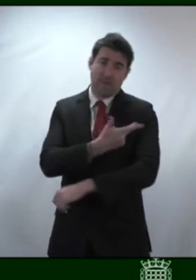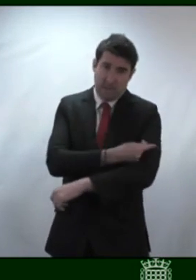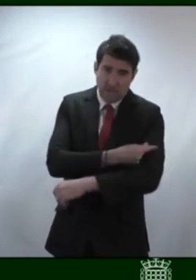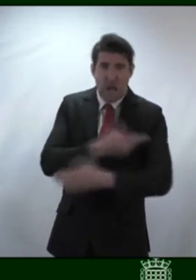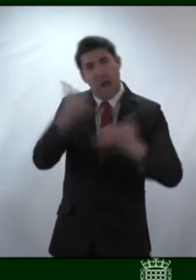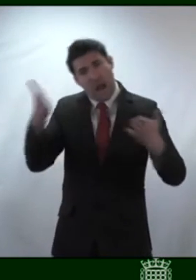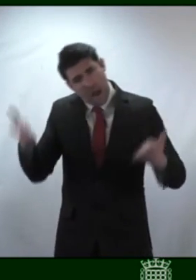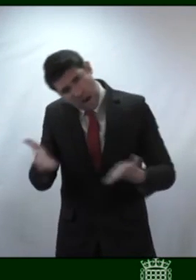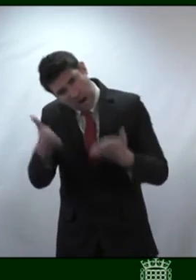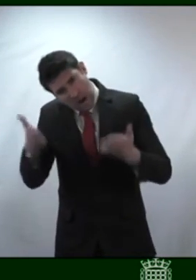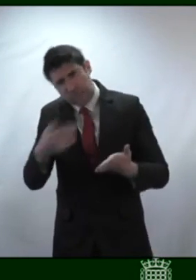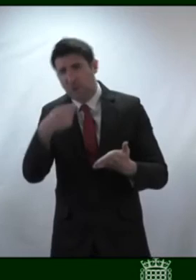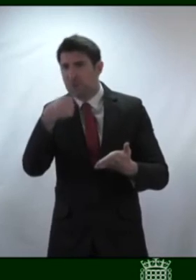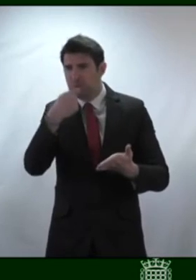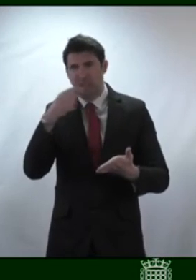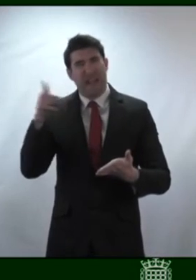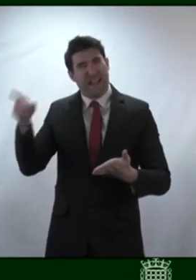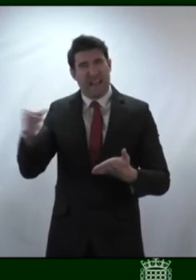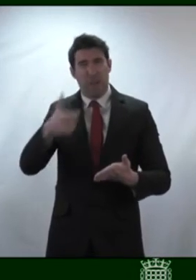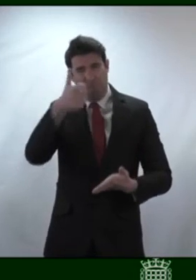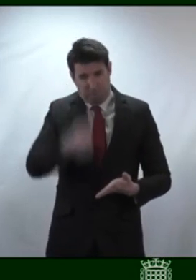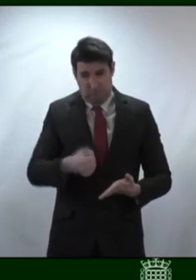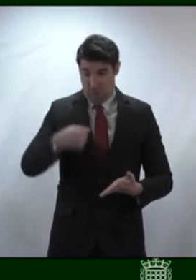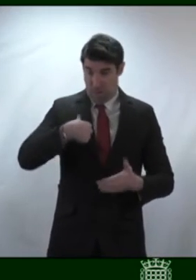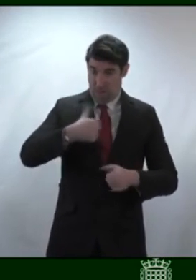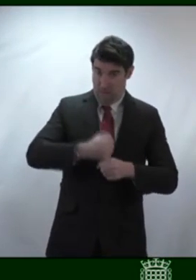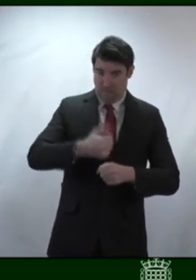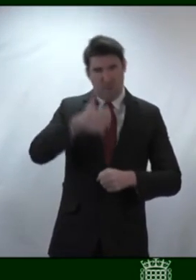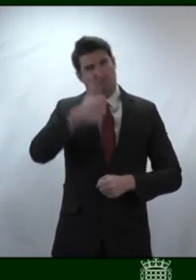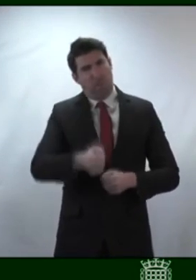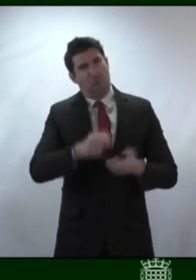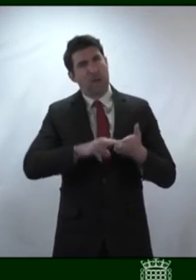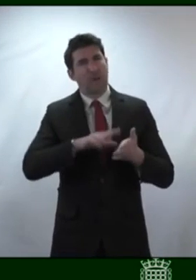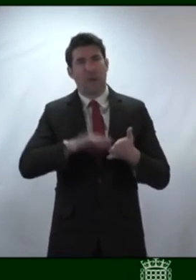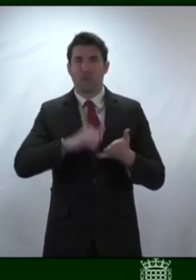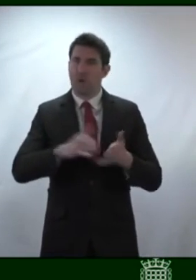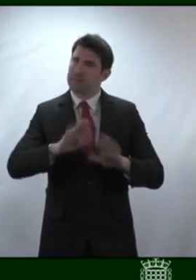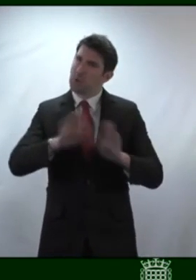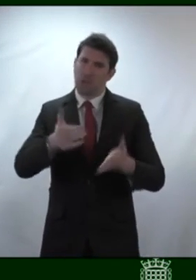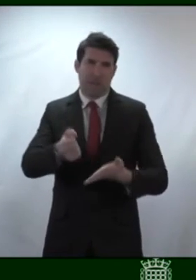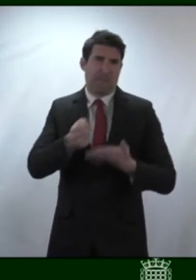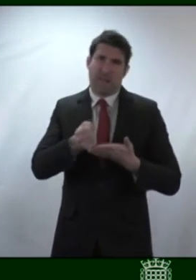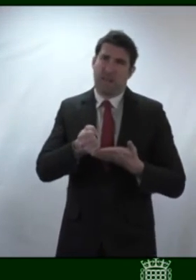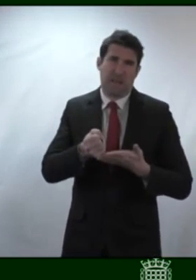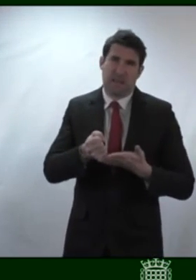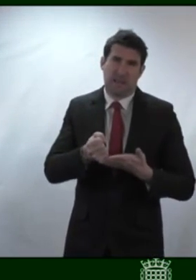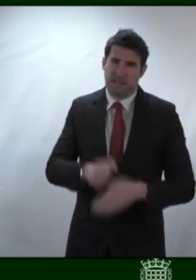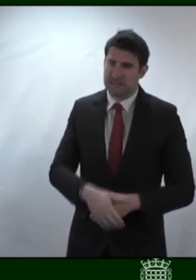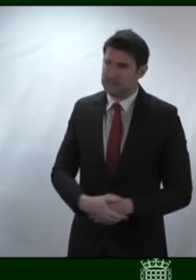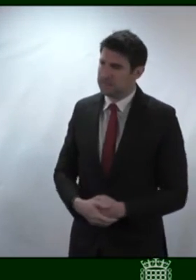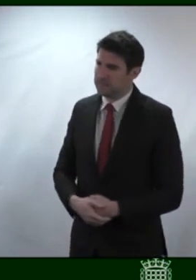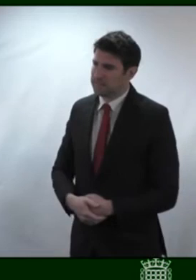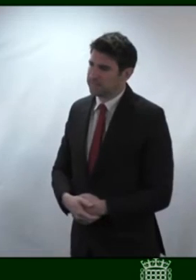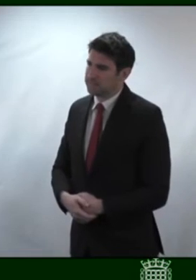the NHS and the Government are trying to do. >> Keir Starmer I have encouraged everybody to have the vaccine every time I have stood up and talked about it.